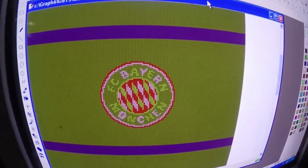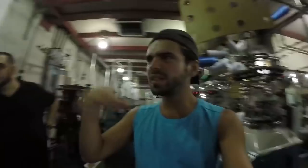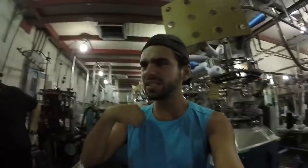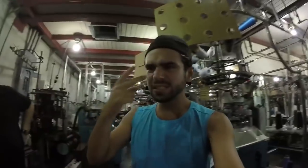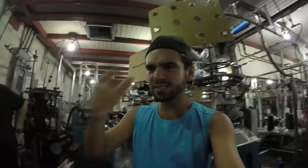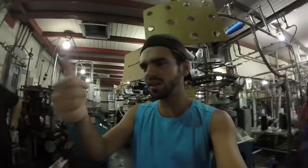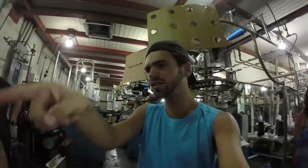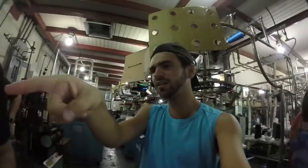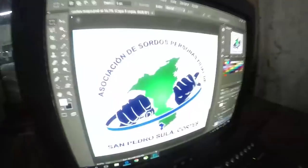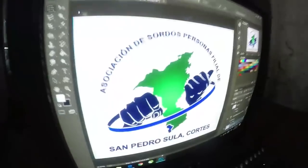Show me the other design.